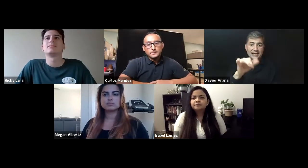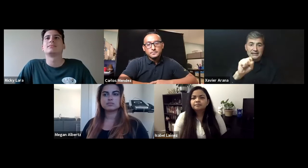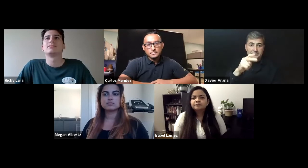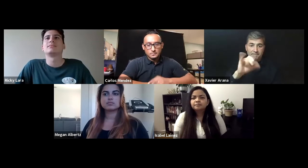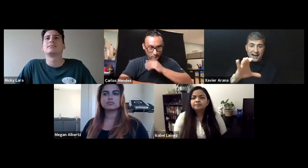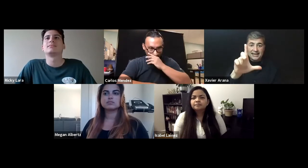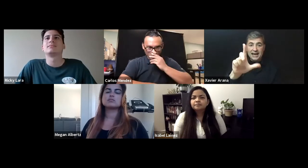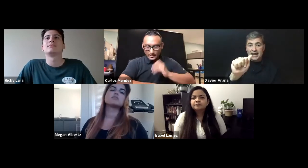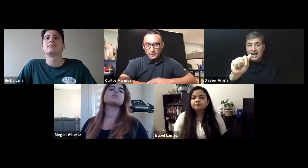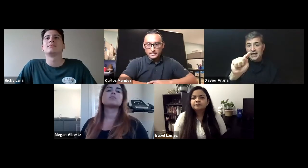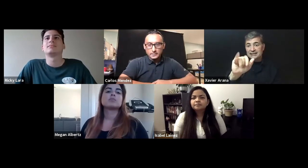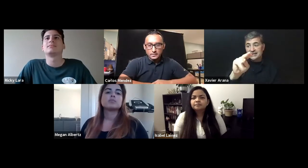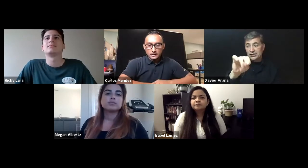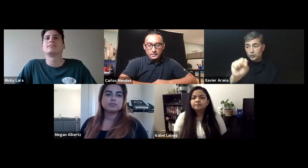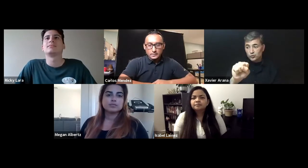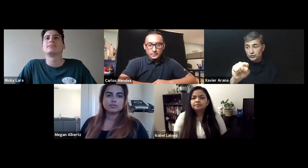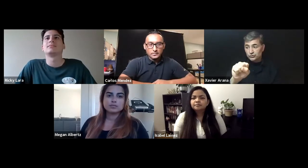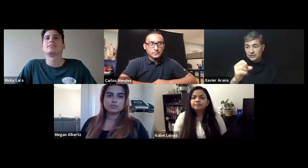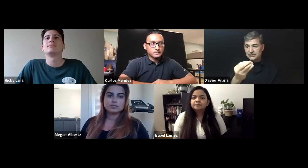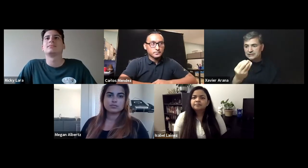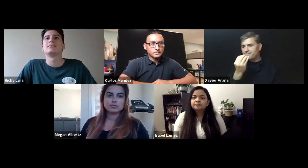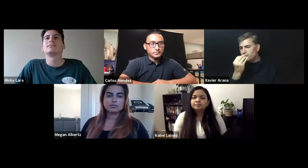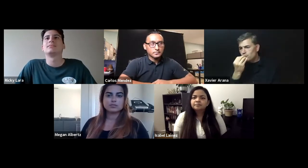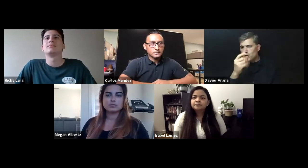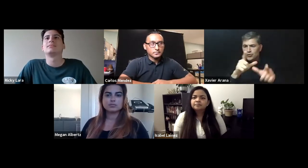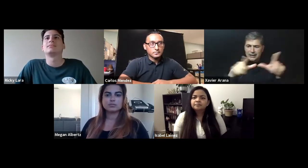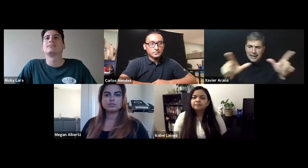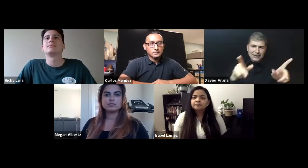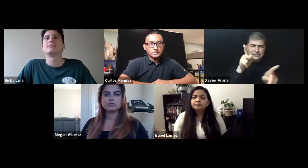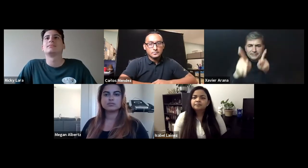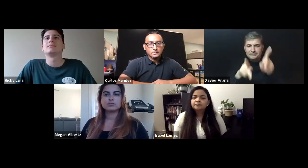I guess the most important thing of deaf, Hispanic, LatinX,